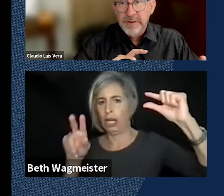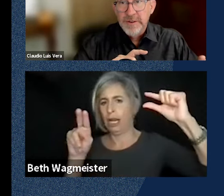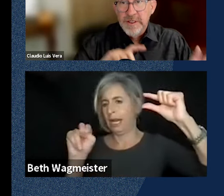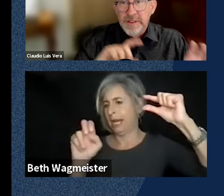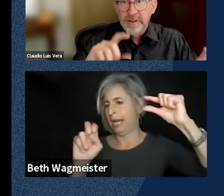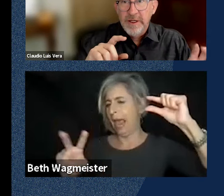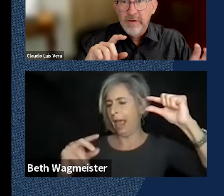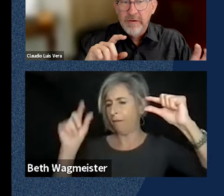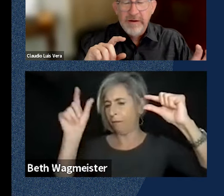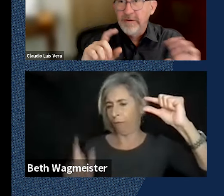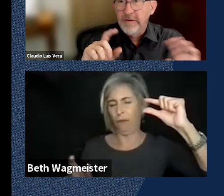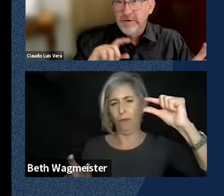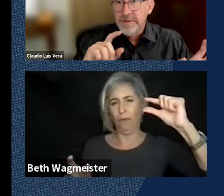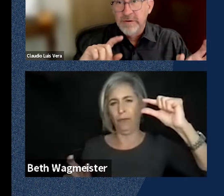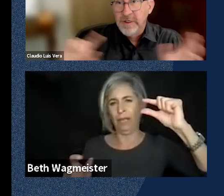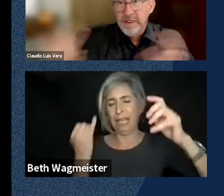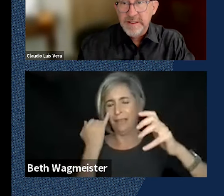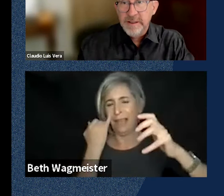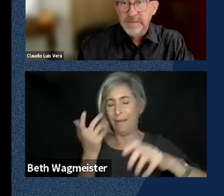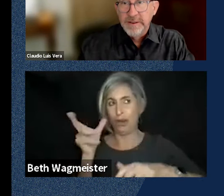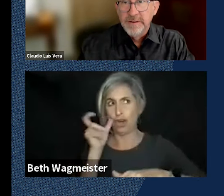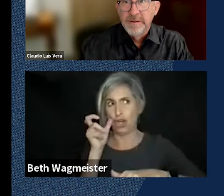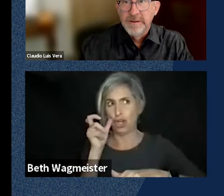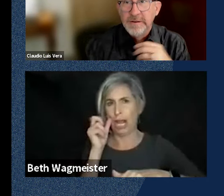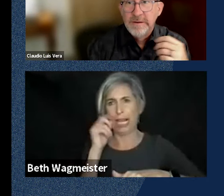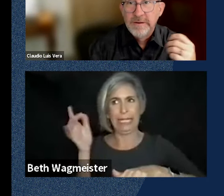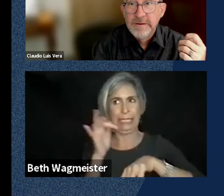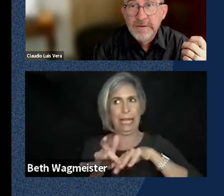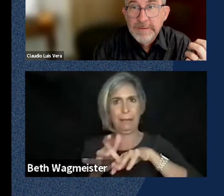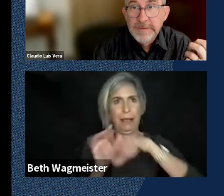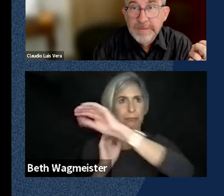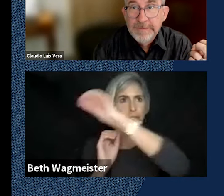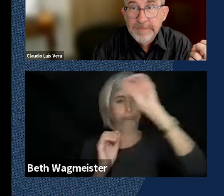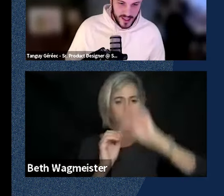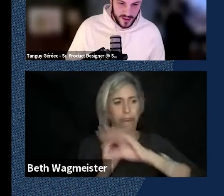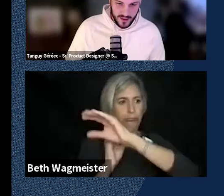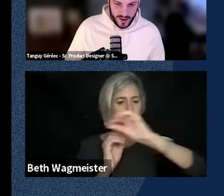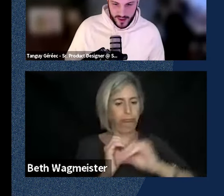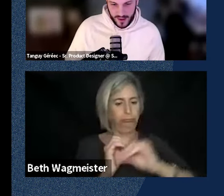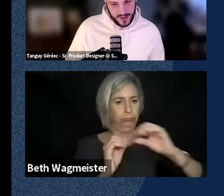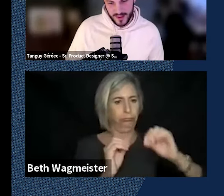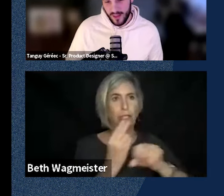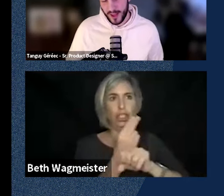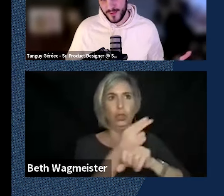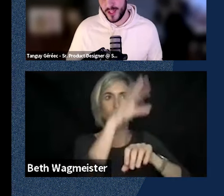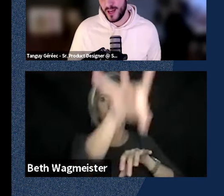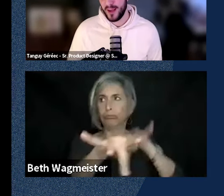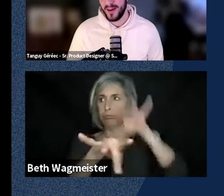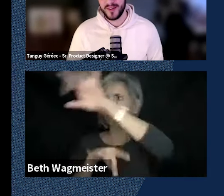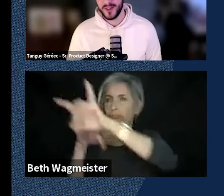user so that they know, hey, if I've heard this already, I can skip it. Yeah, exactly. Thanks for chiming in.